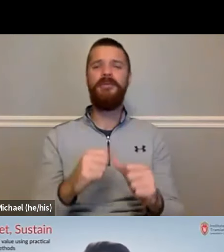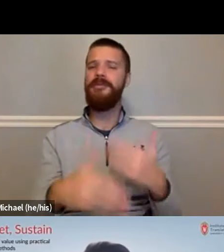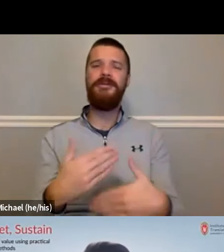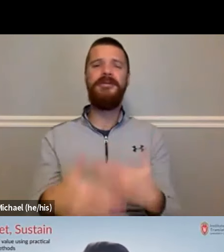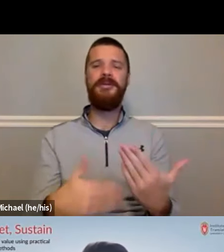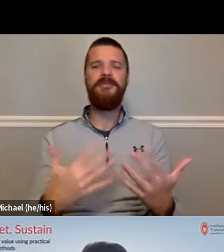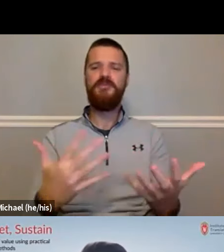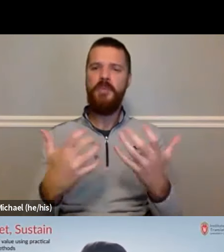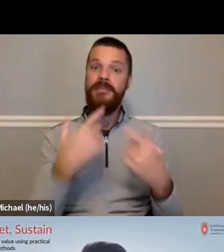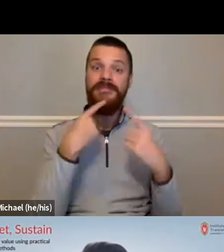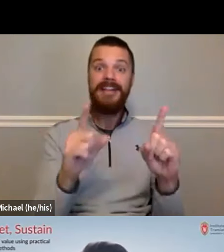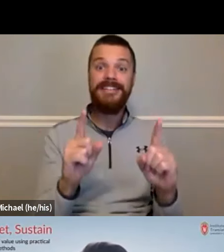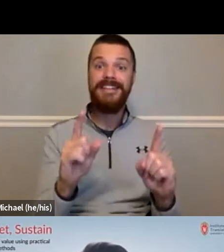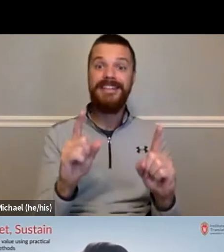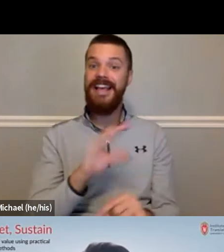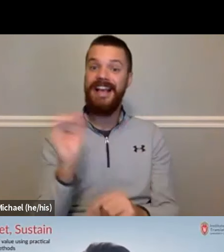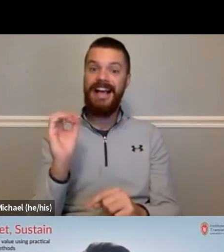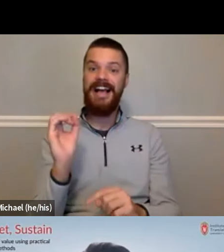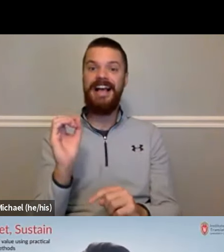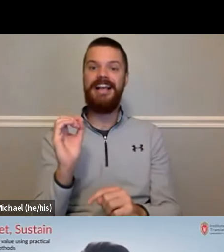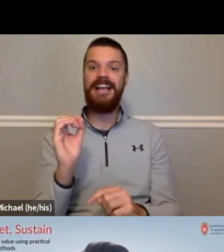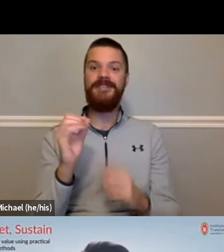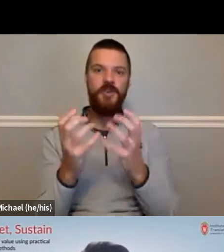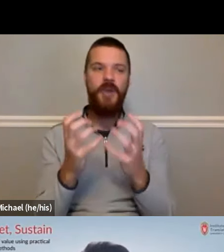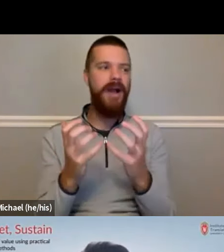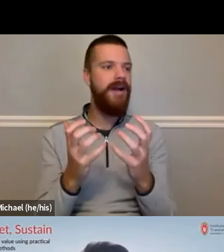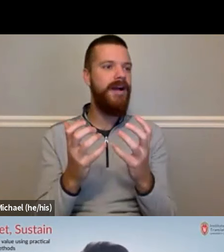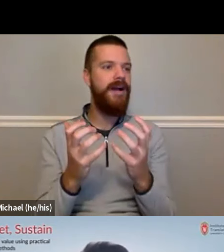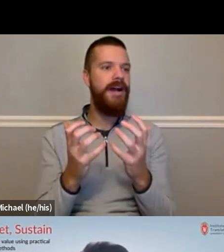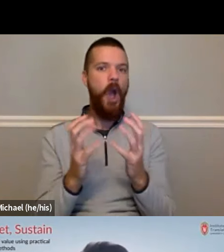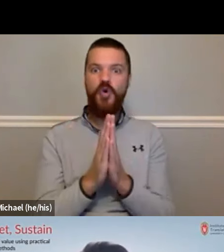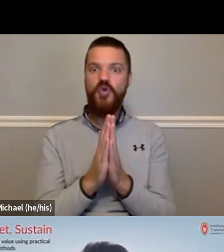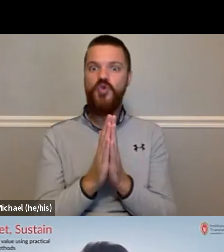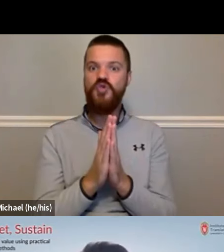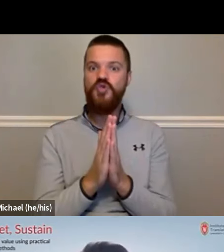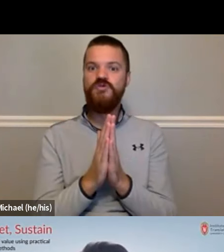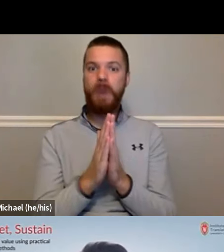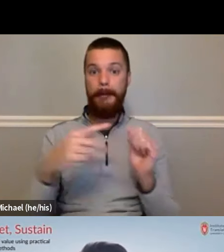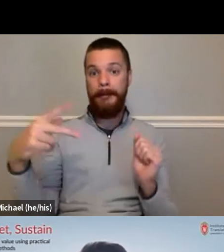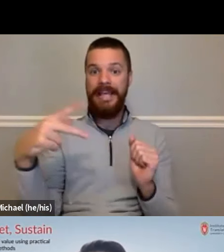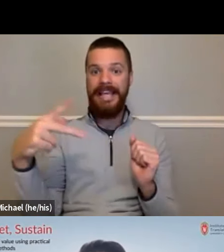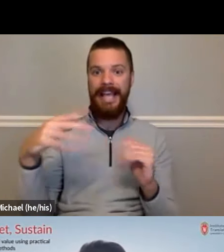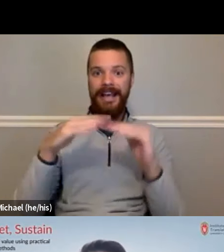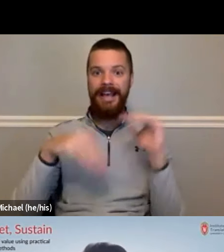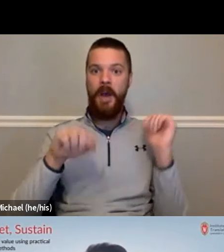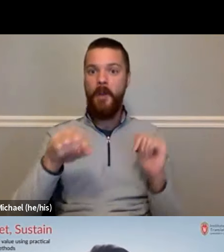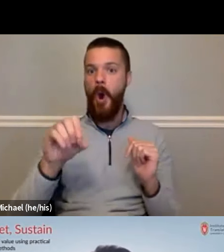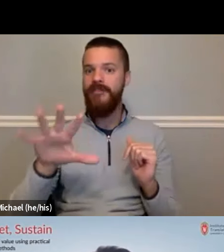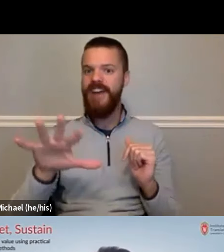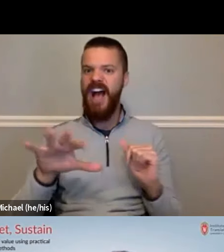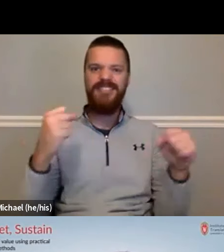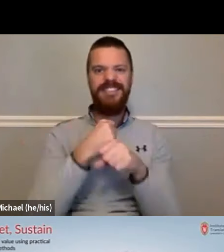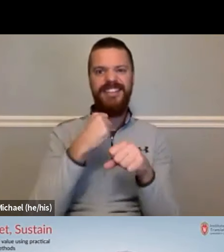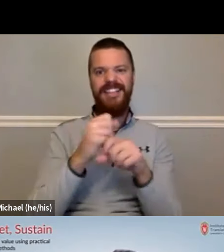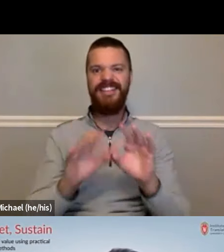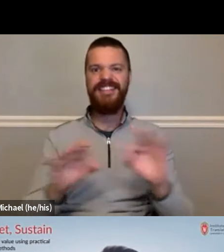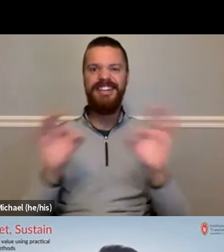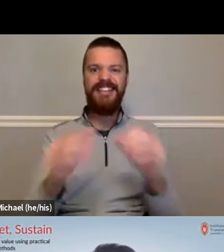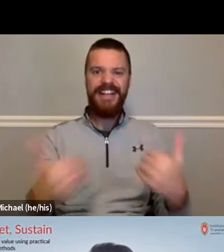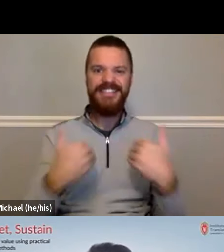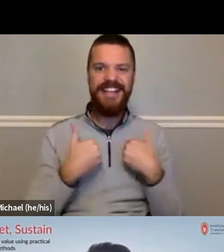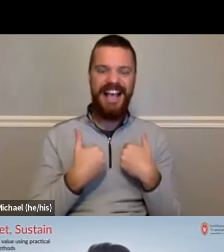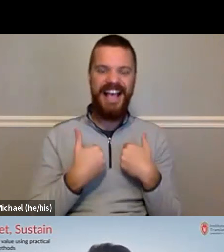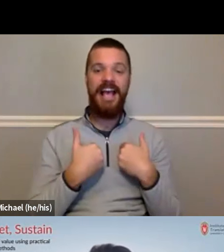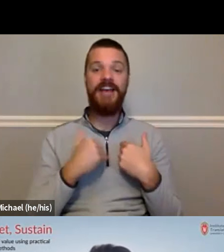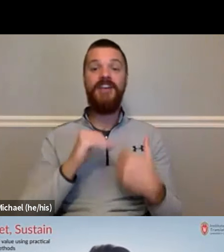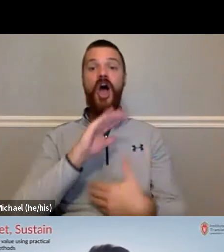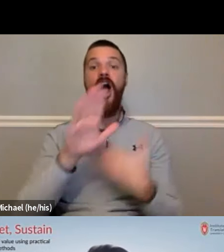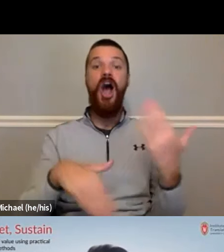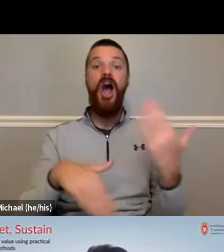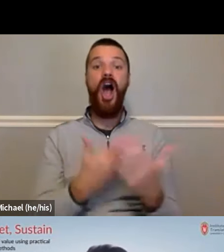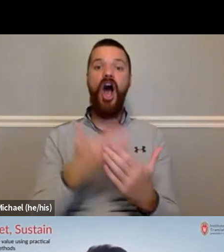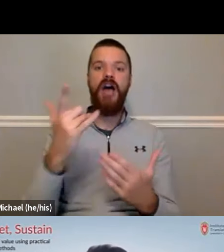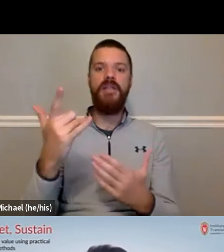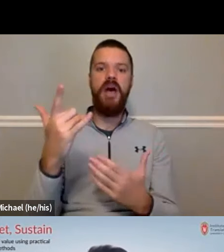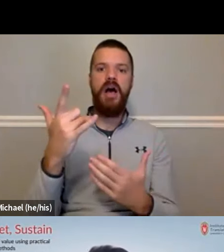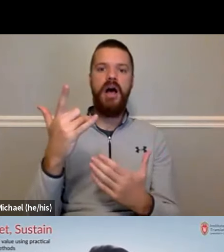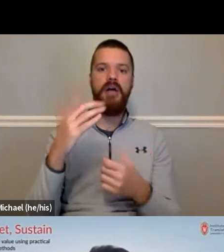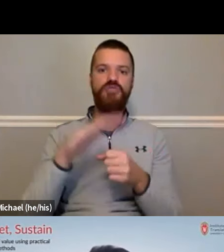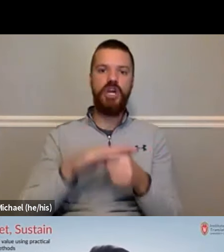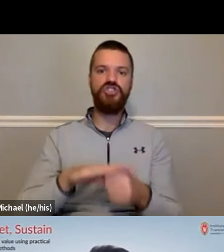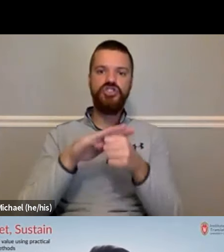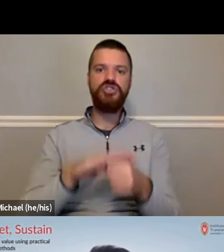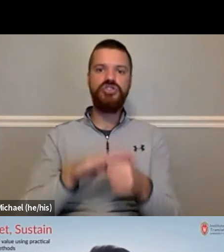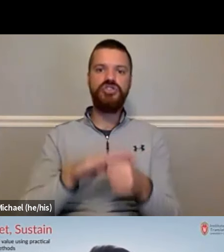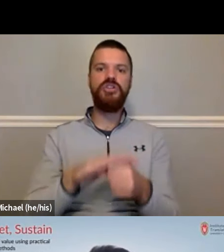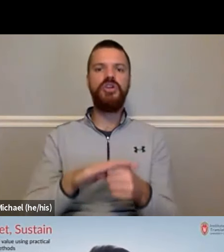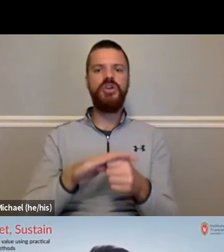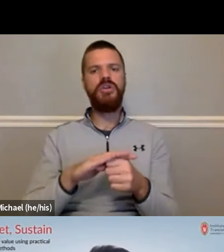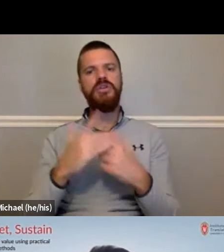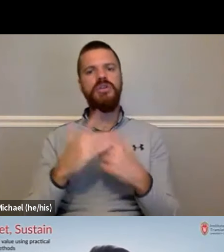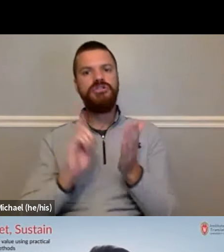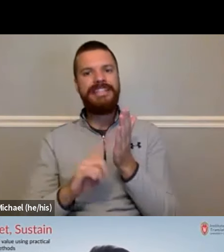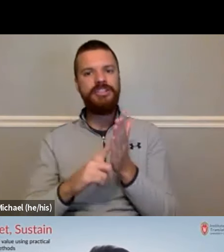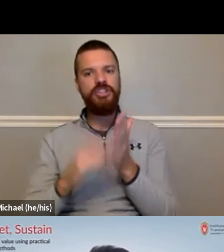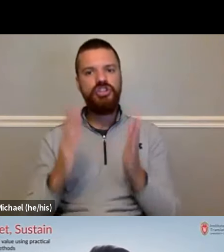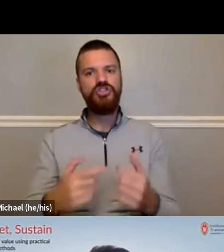Michelle Chui: Effective and you want it to do, like you want to have like whoopi is less than point five, and you have like statistical significance and all of those things are pushing on you as sort of a you know traditional health service, you can searcher um.